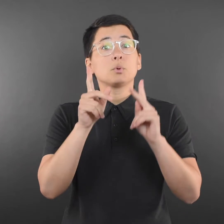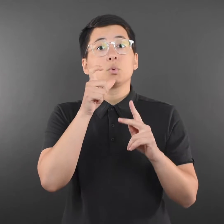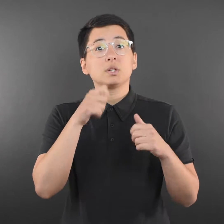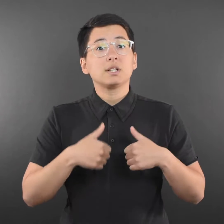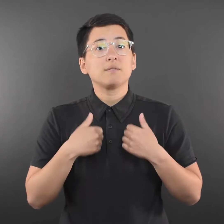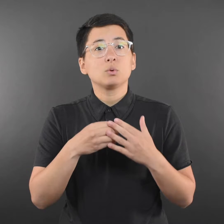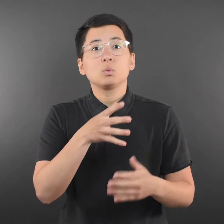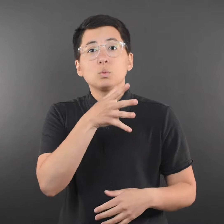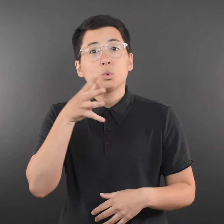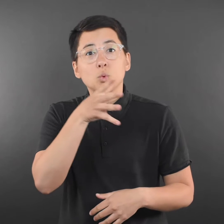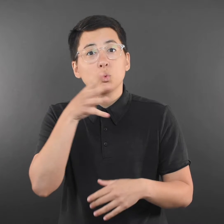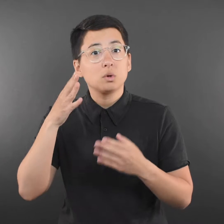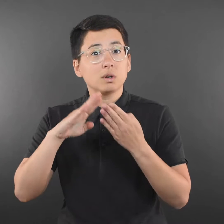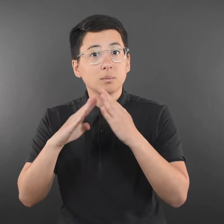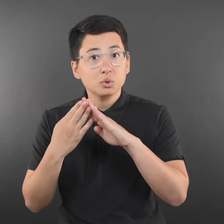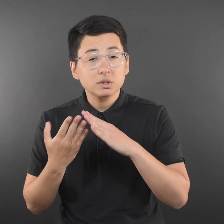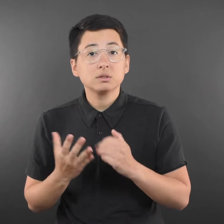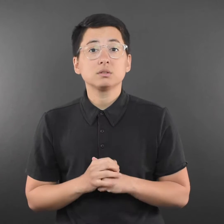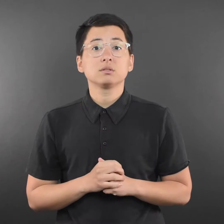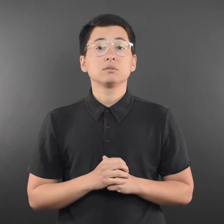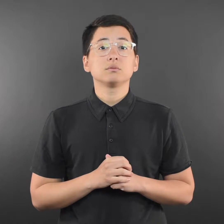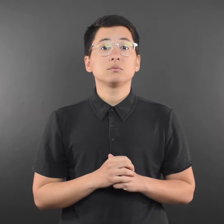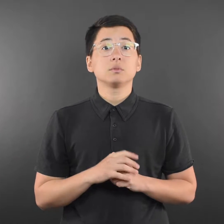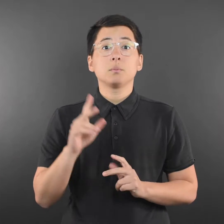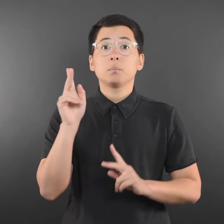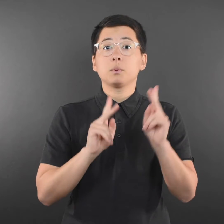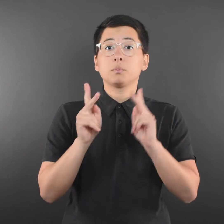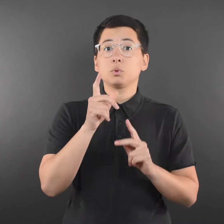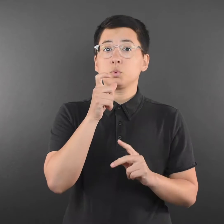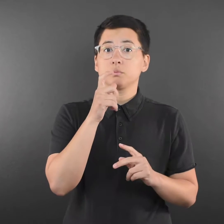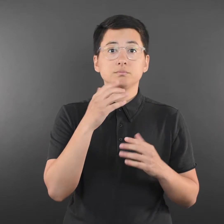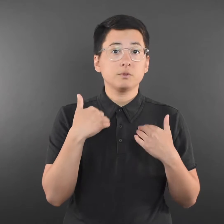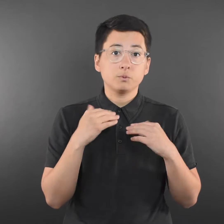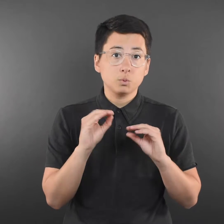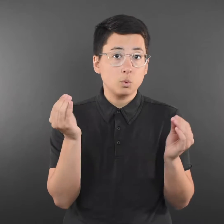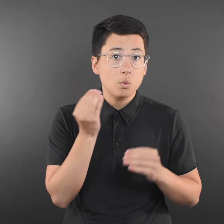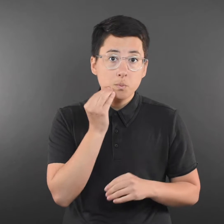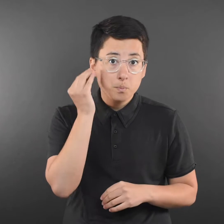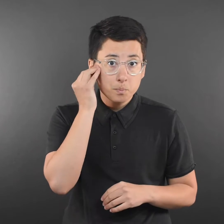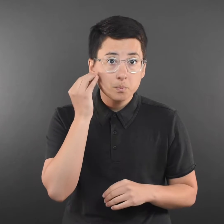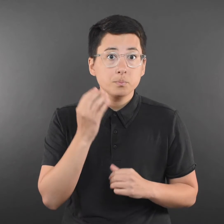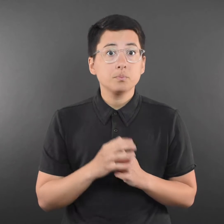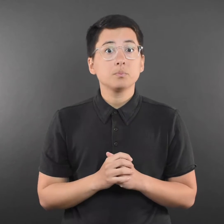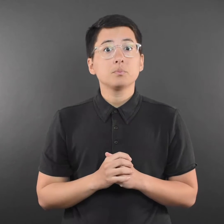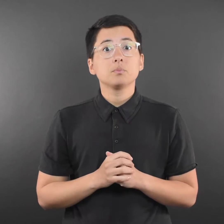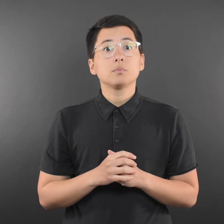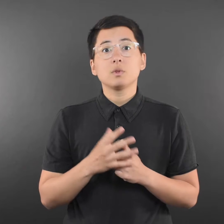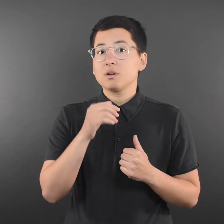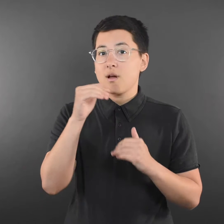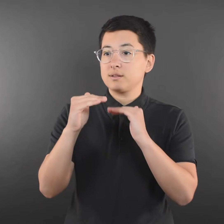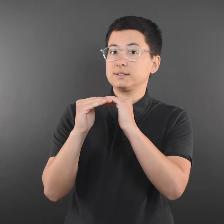those who live in rural communities; and people who are homeless or have unstable housing.